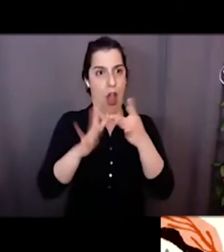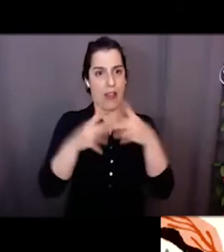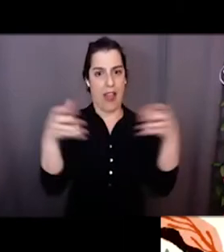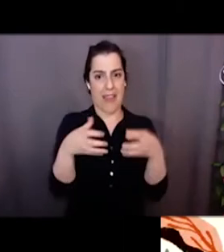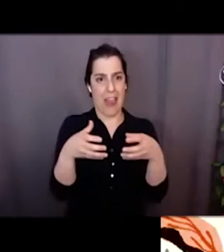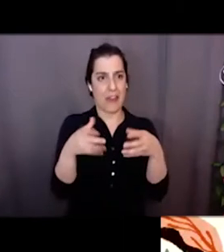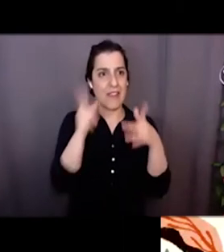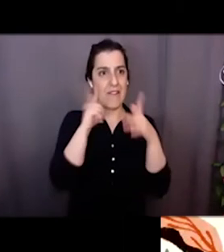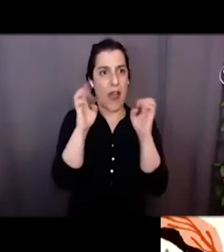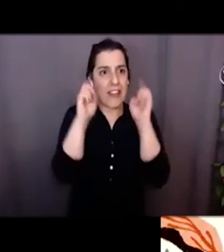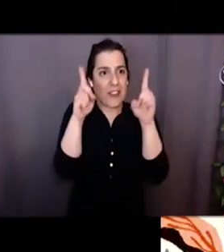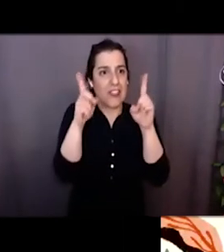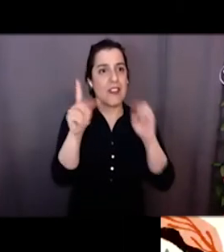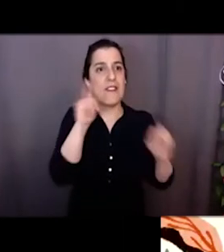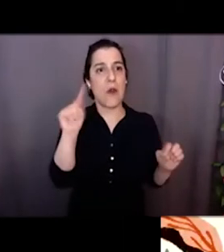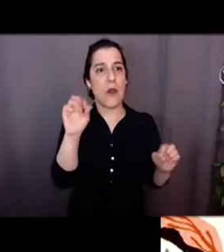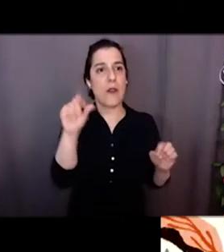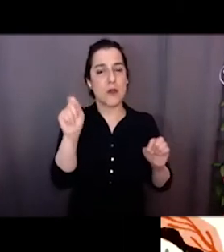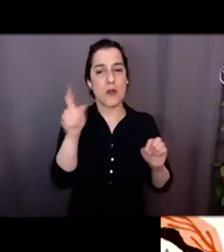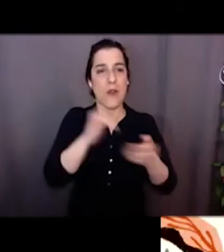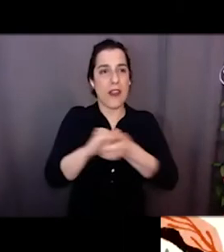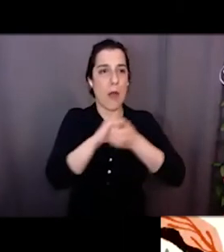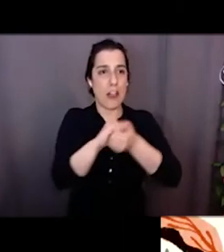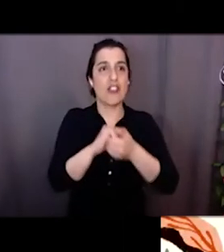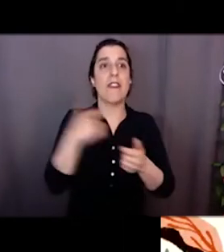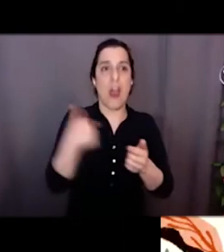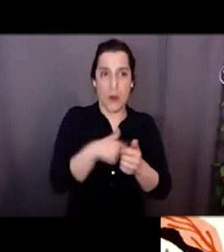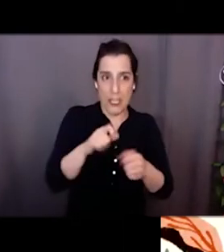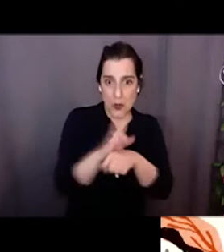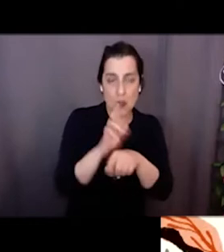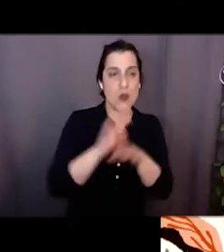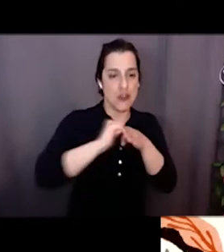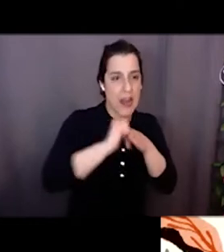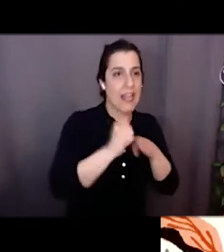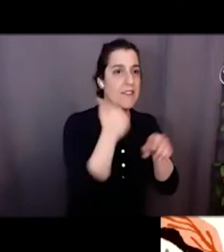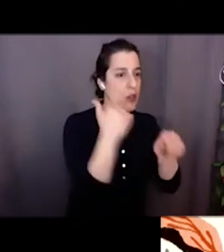for collaboration that we all need to use training on zoom itself, training on meat and all the other platforms,